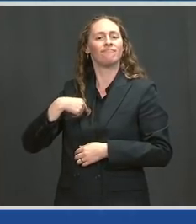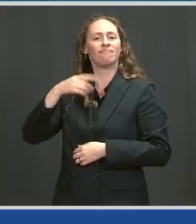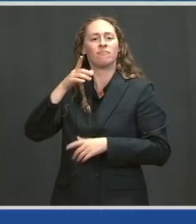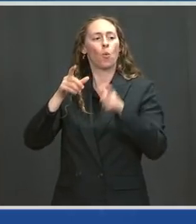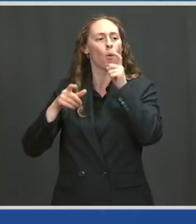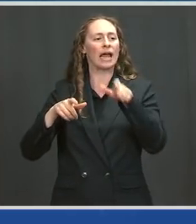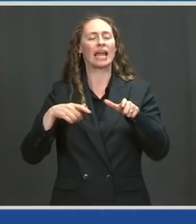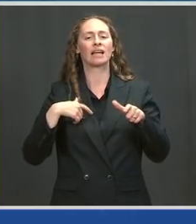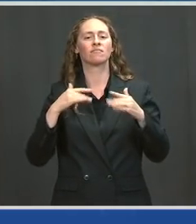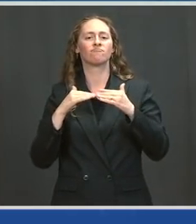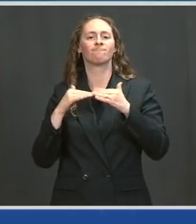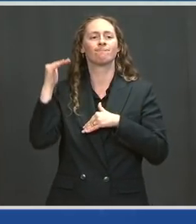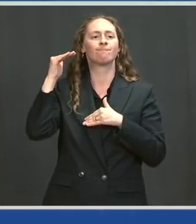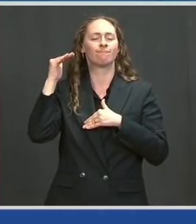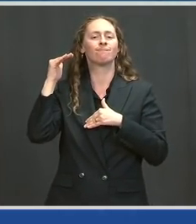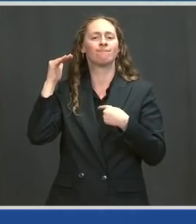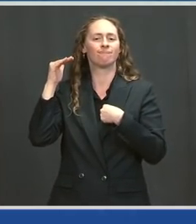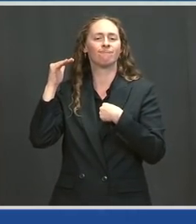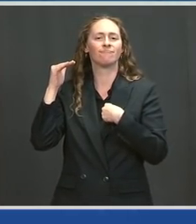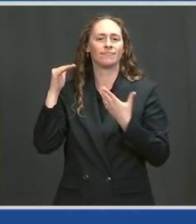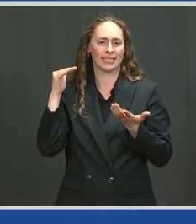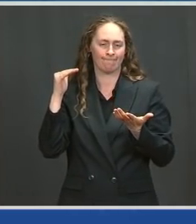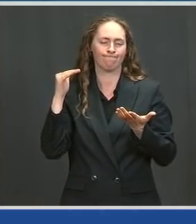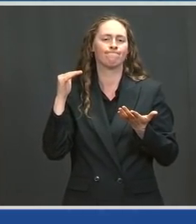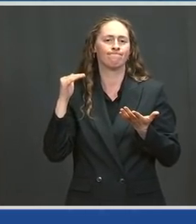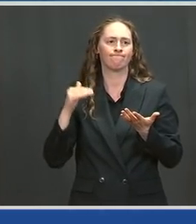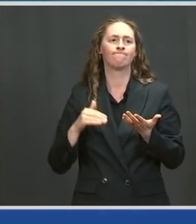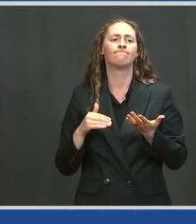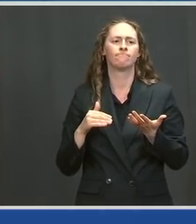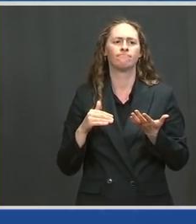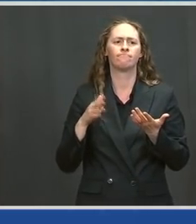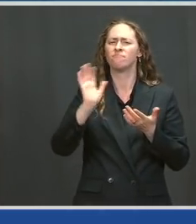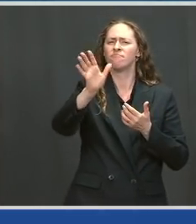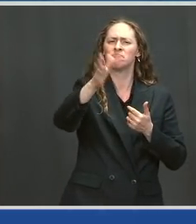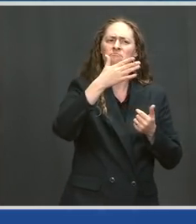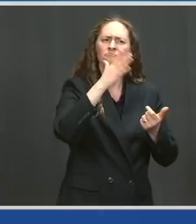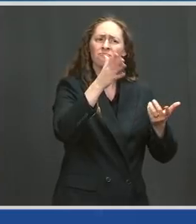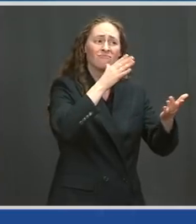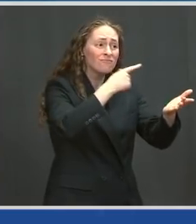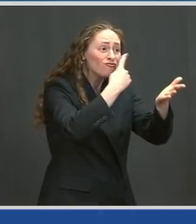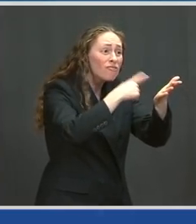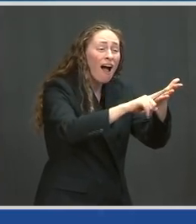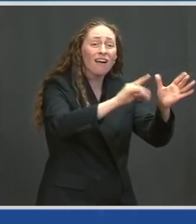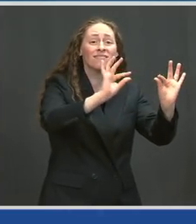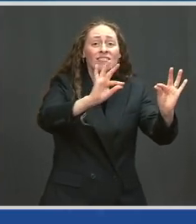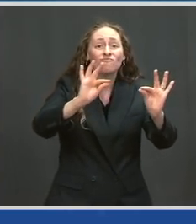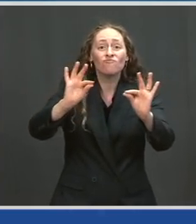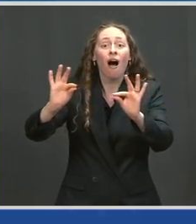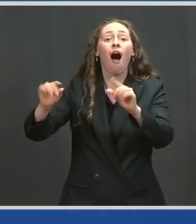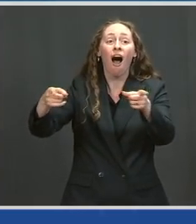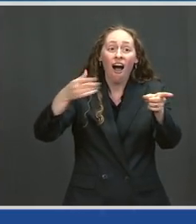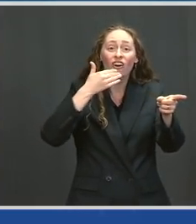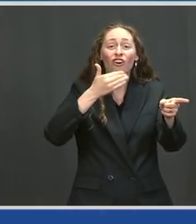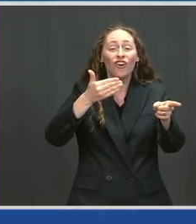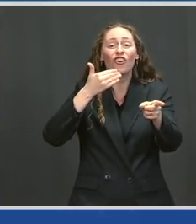Instead of if you do well, we all do well. We see that in Greenwood.